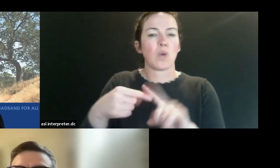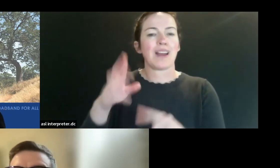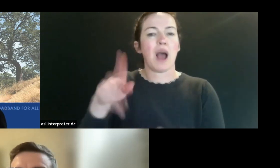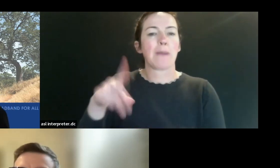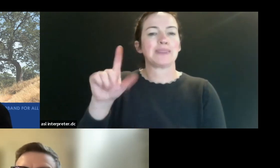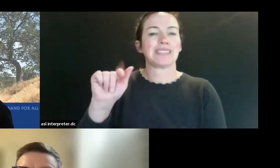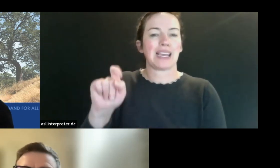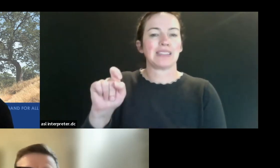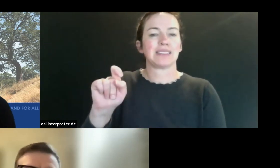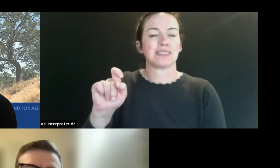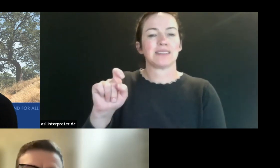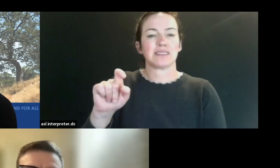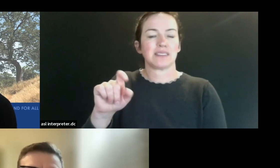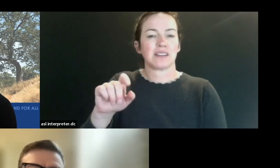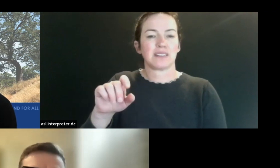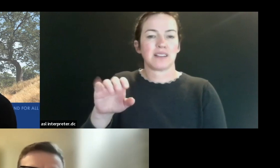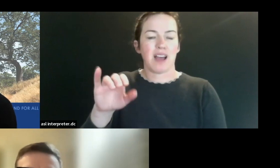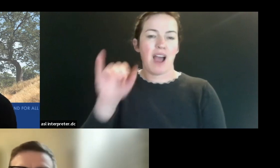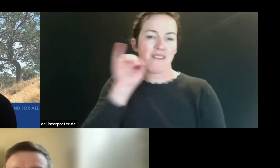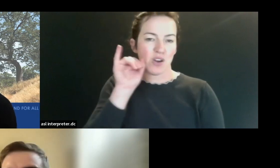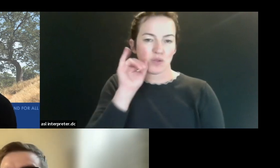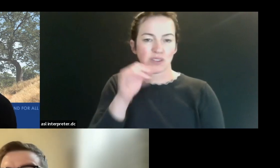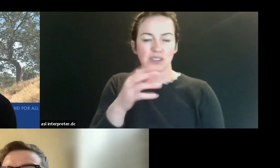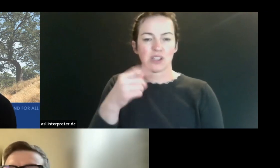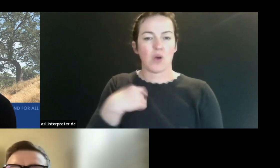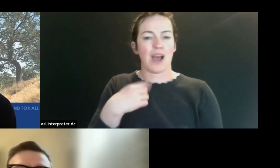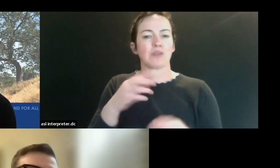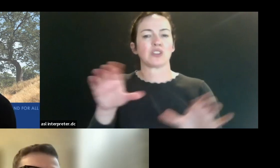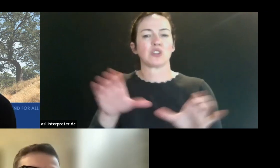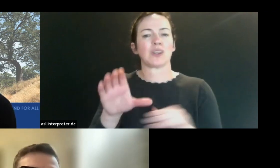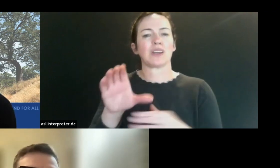a class for clinicians in the Deaf/hard of hearing community, and they weren't aware